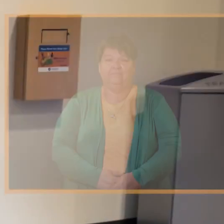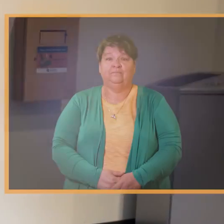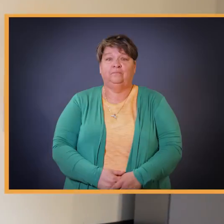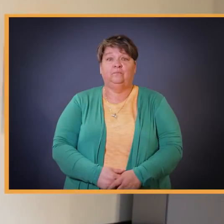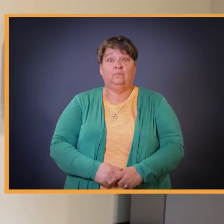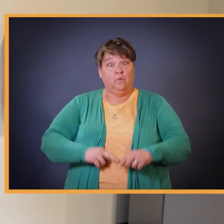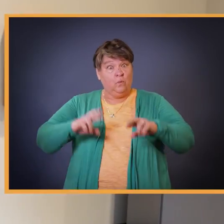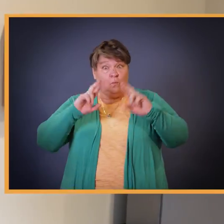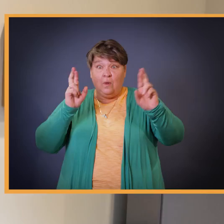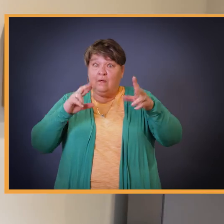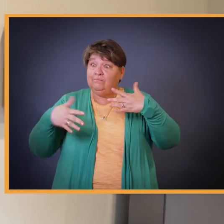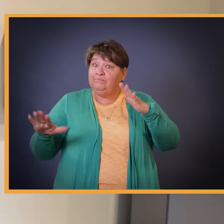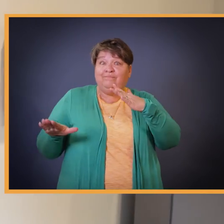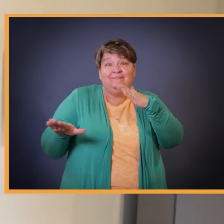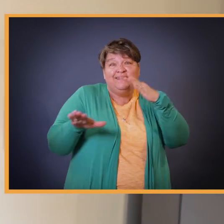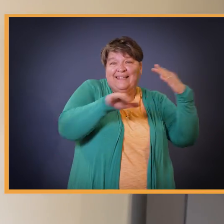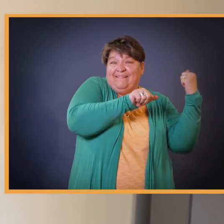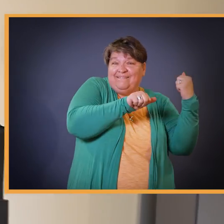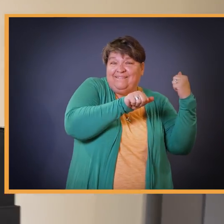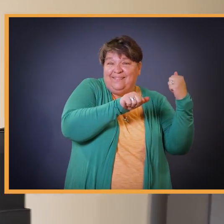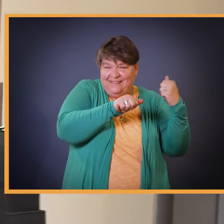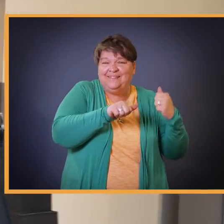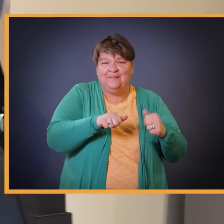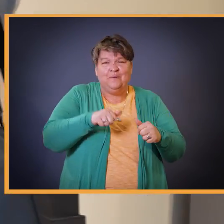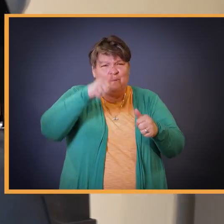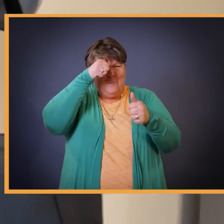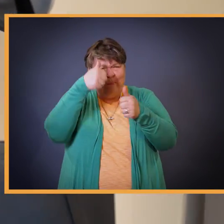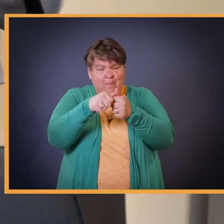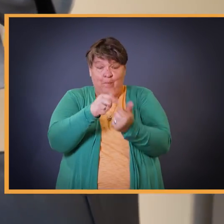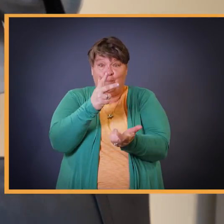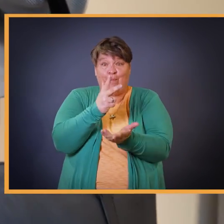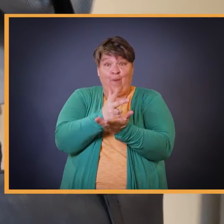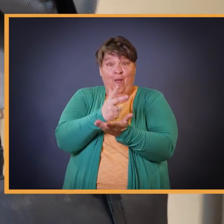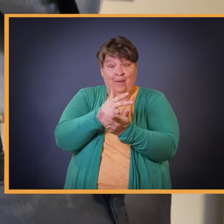Before you go, take your validated parking ticket and pay for parking.